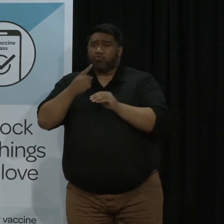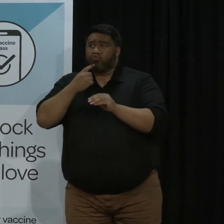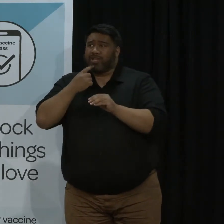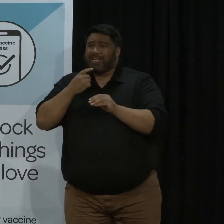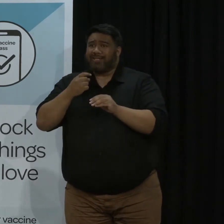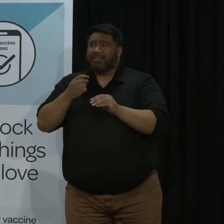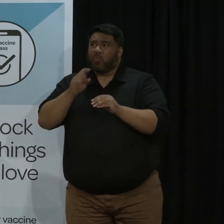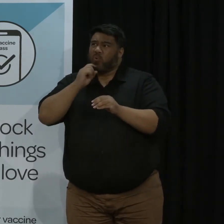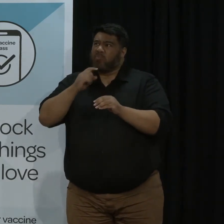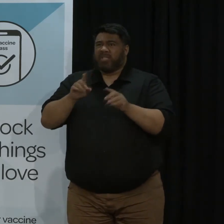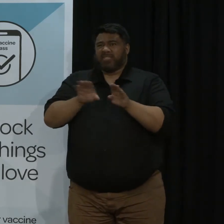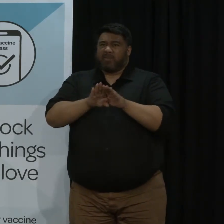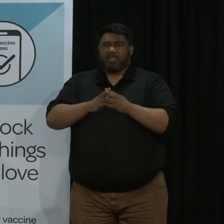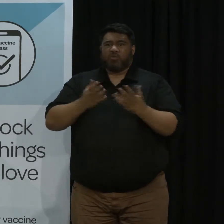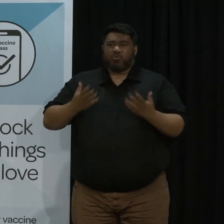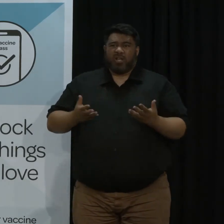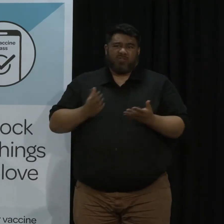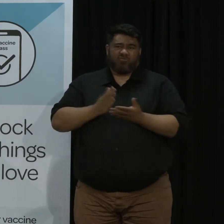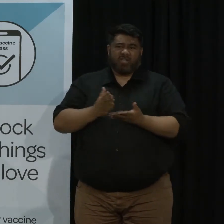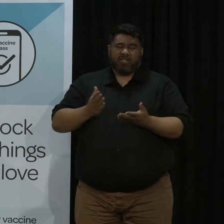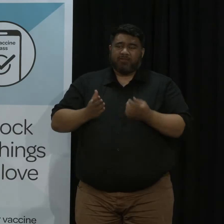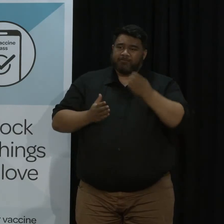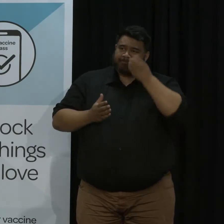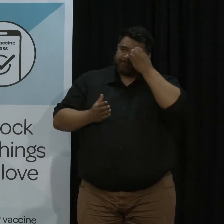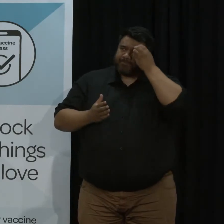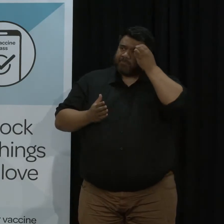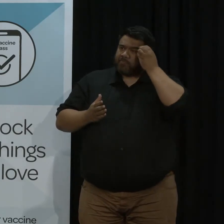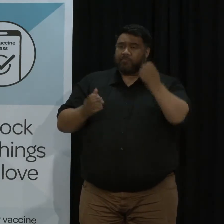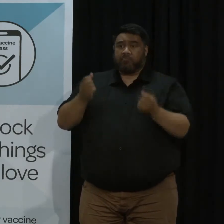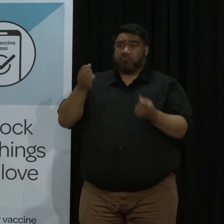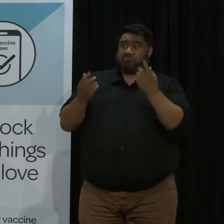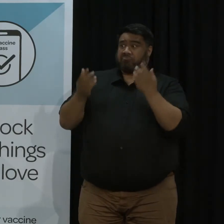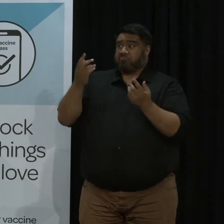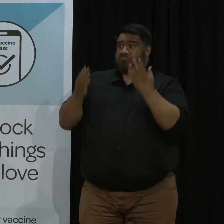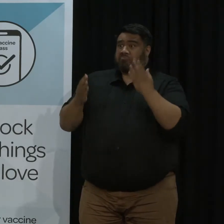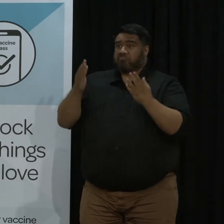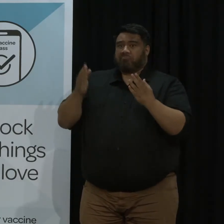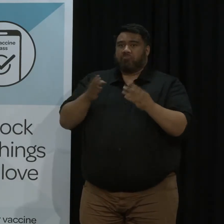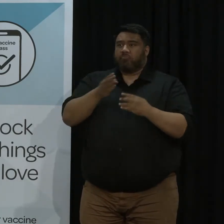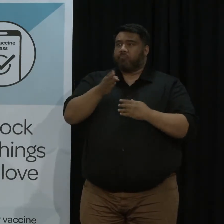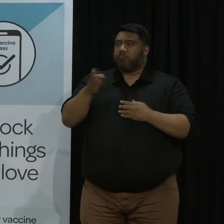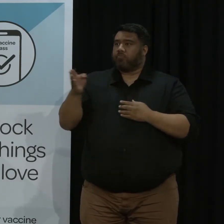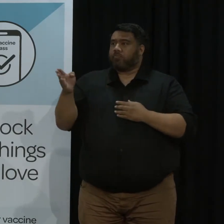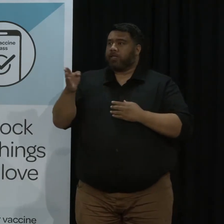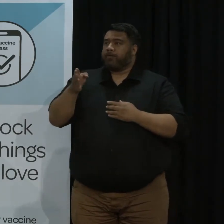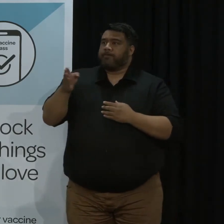really push back on. For the most part, people in red will